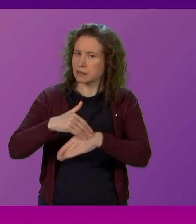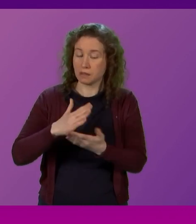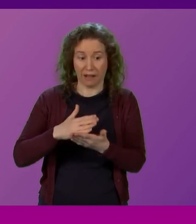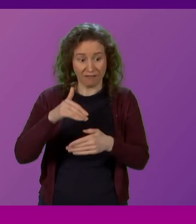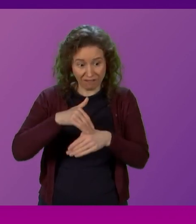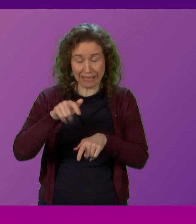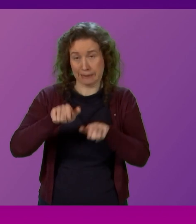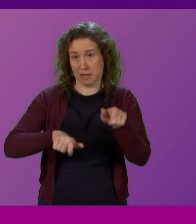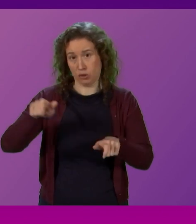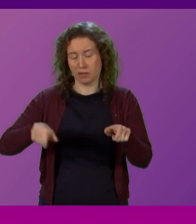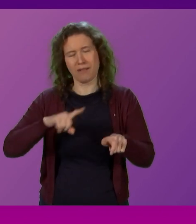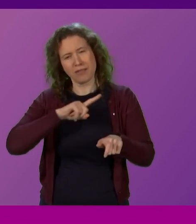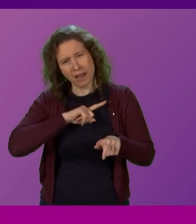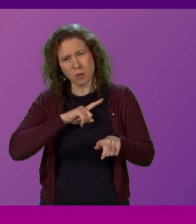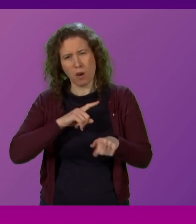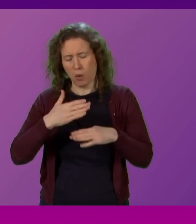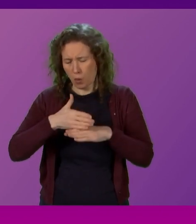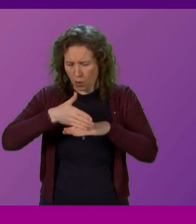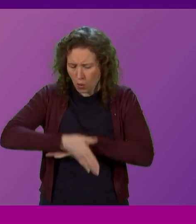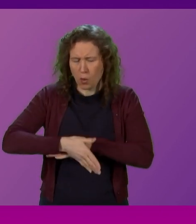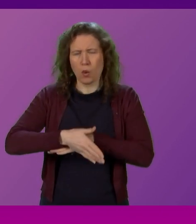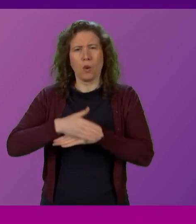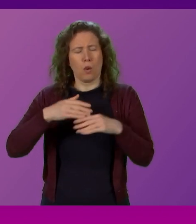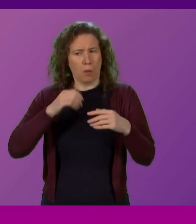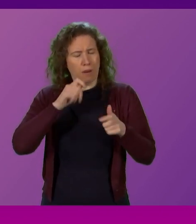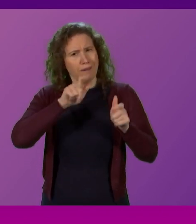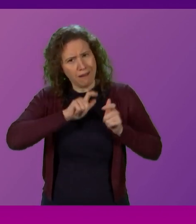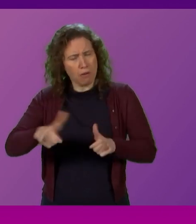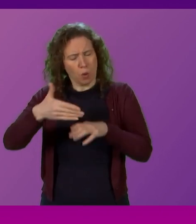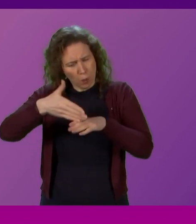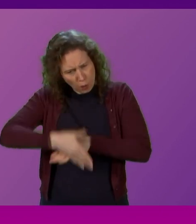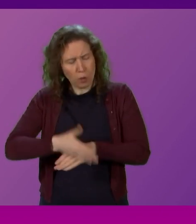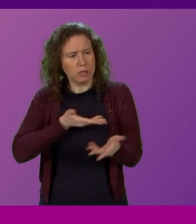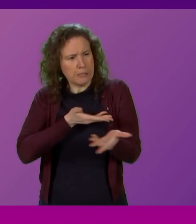That is why we work so hard, and will continue to work so hard, with the health service to